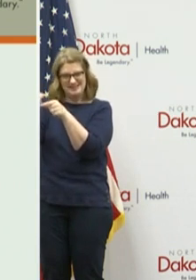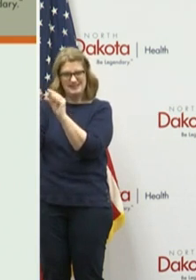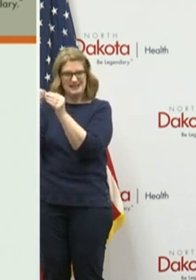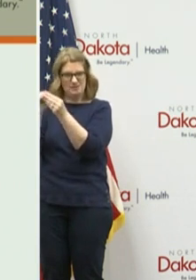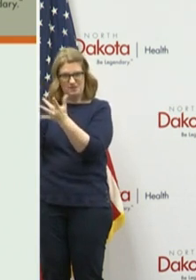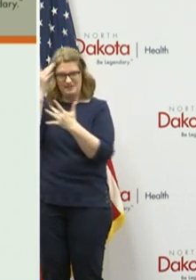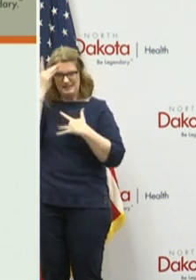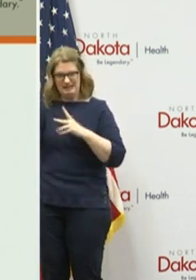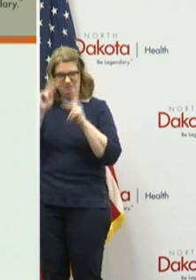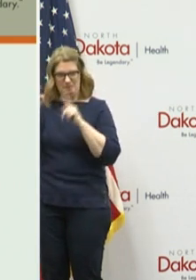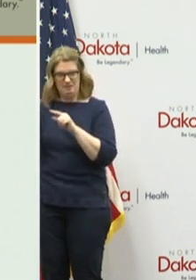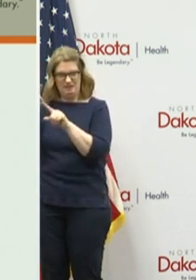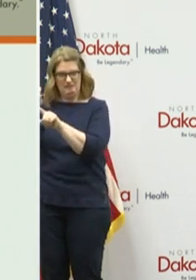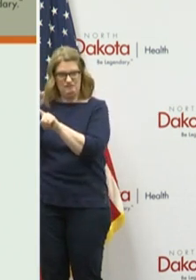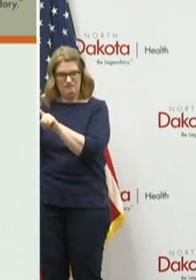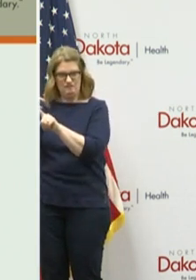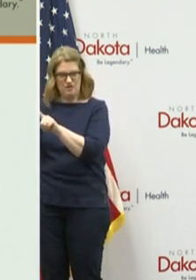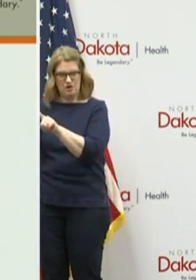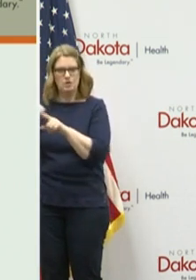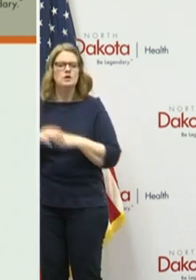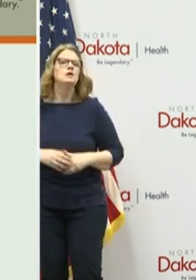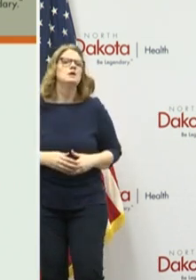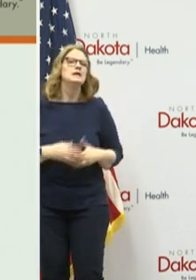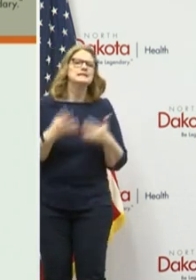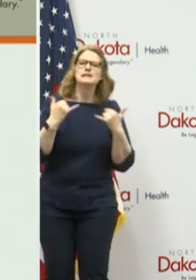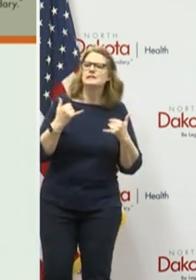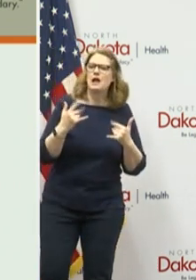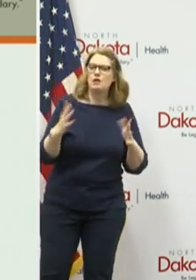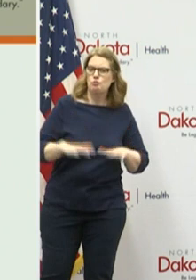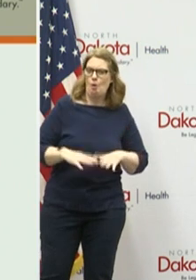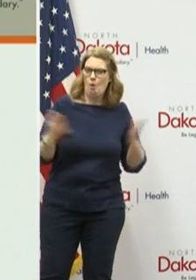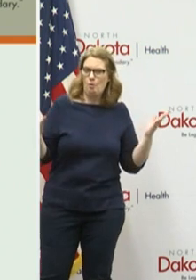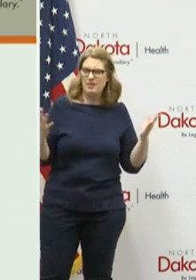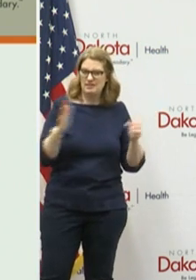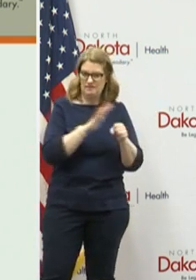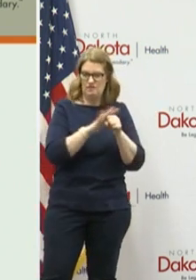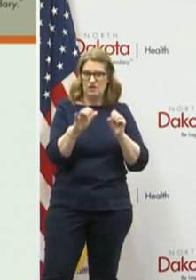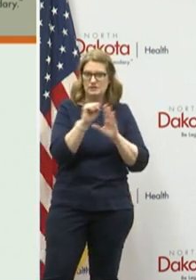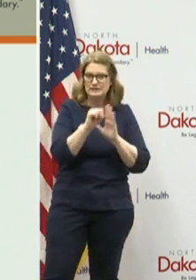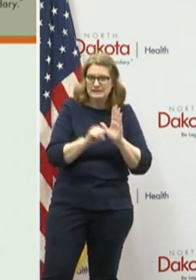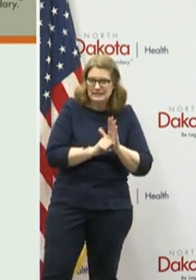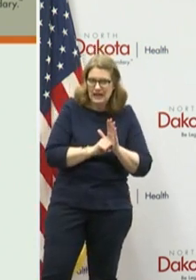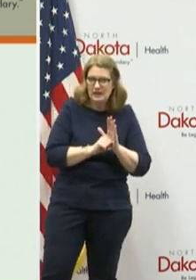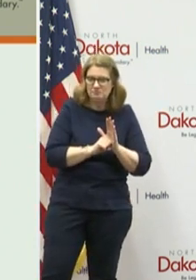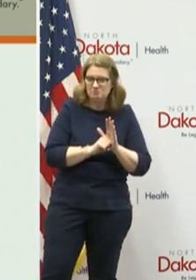AN ACTIVE CASE, AND, AGAIN, HIGH CONFIDENCE THAT WE KNOW WHERE THE INDIVIDUALS ARE, SO, AGAIN,